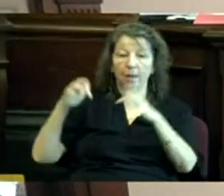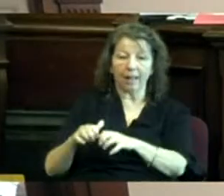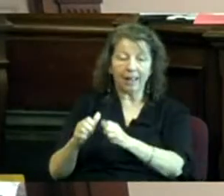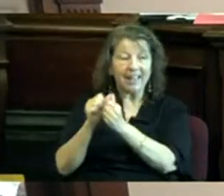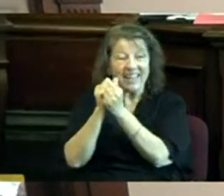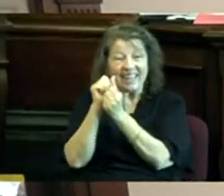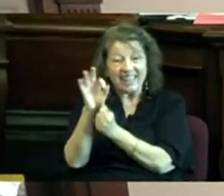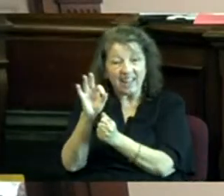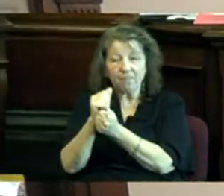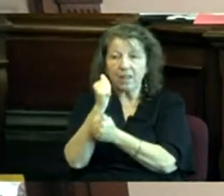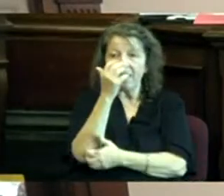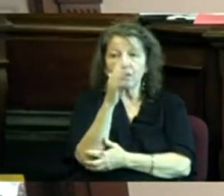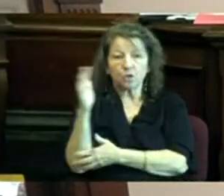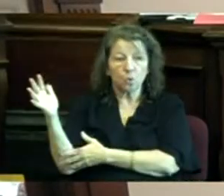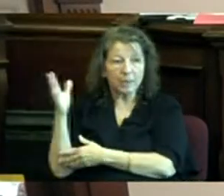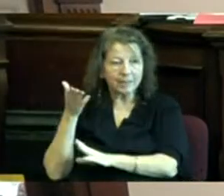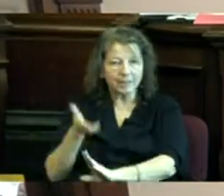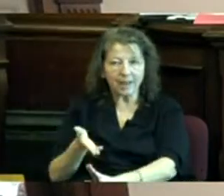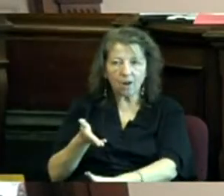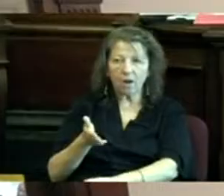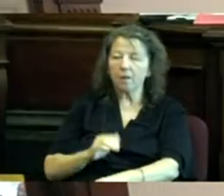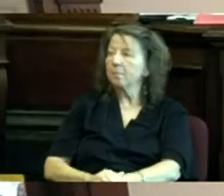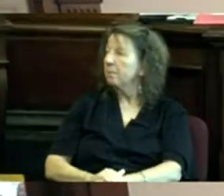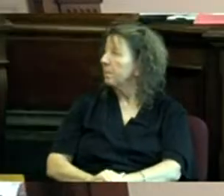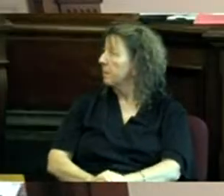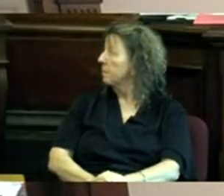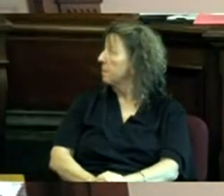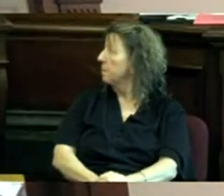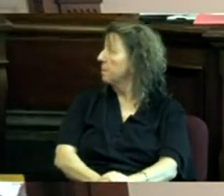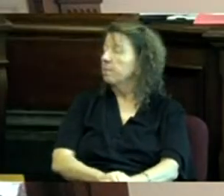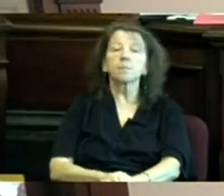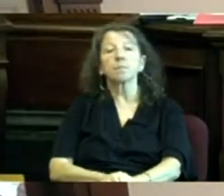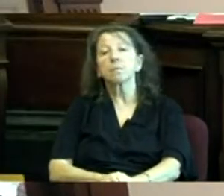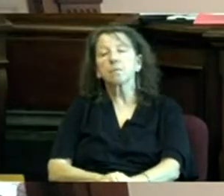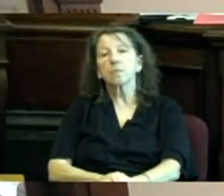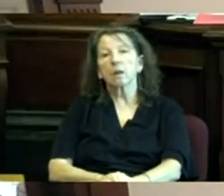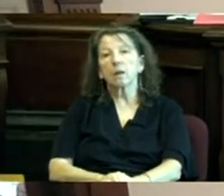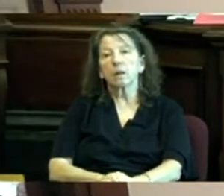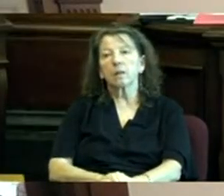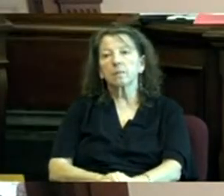as the additional birds and other kinds of wildlife that